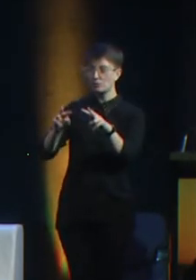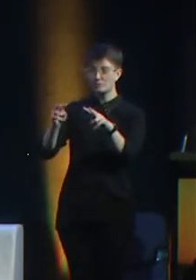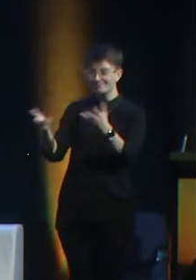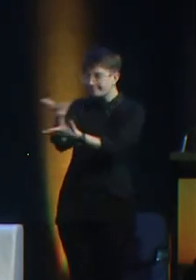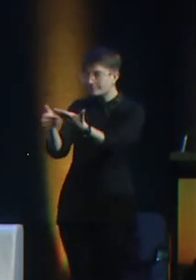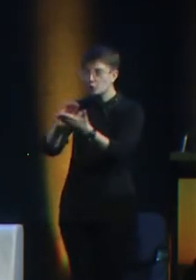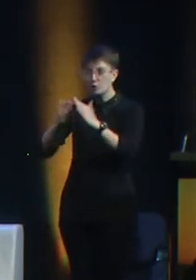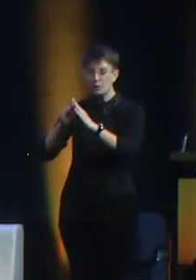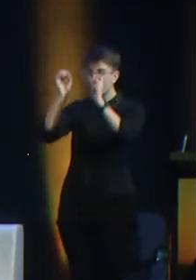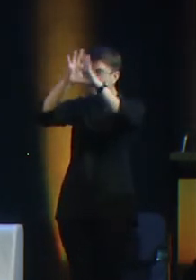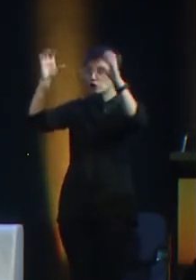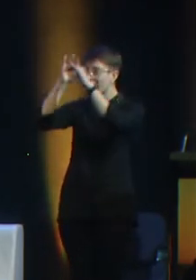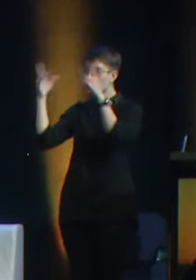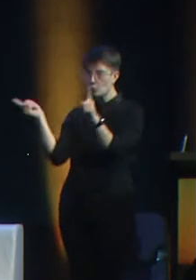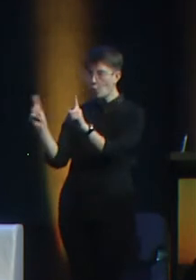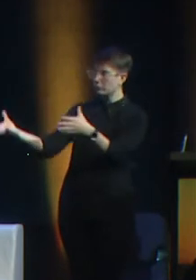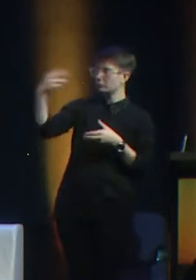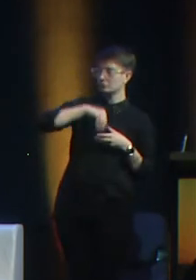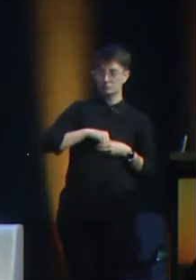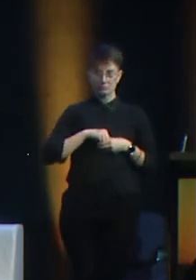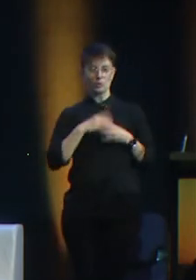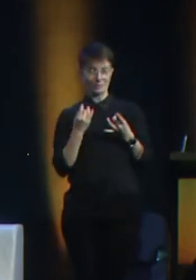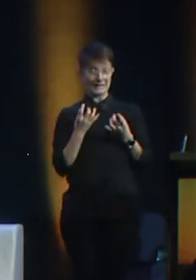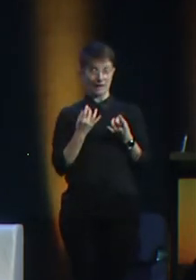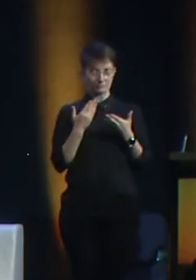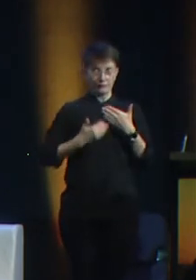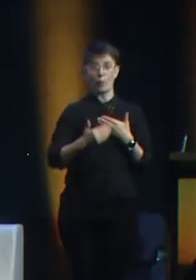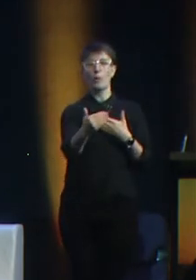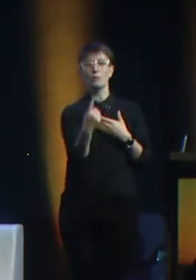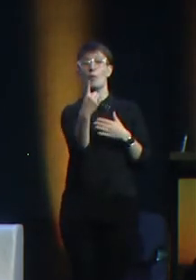community, and there are some key themes that are already clearly coming back in relation